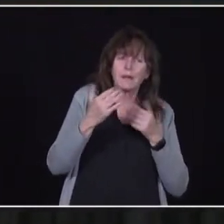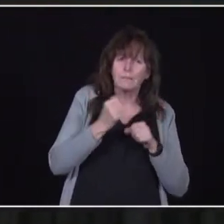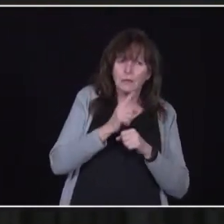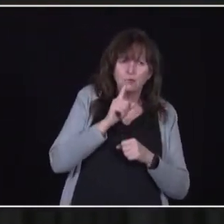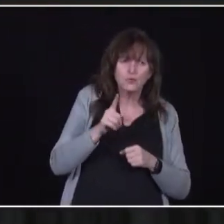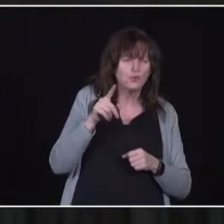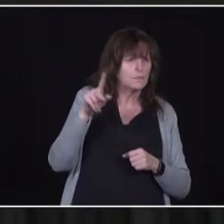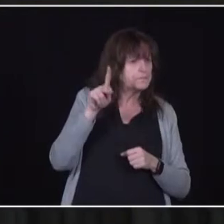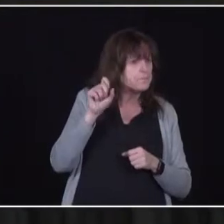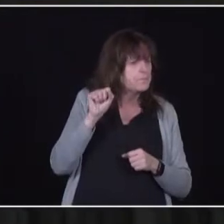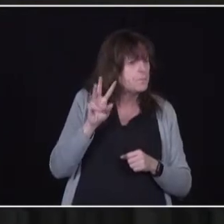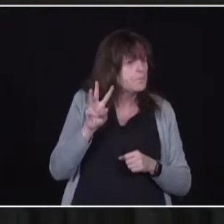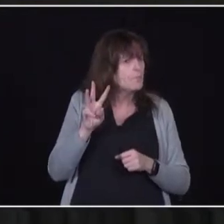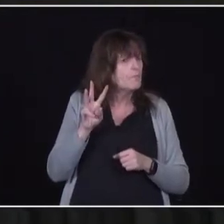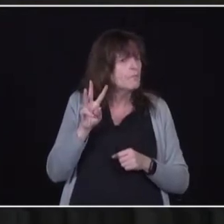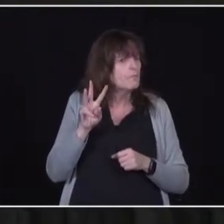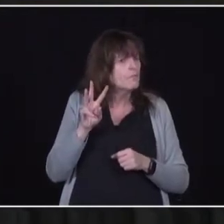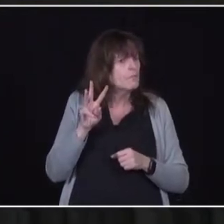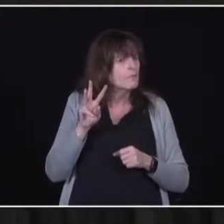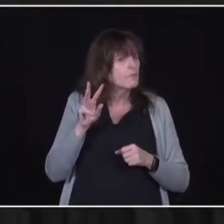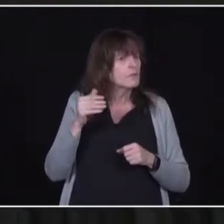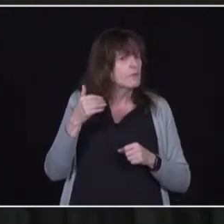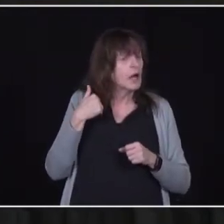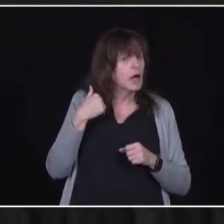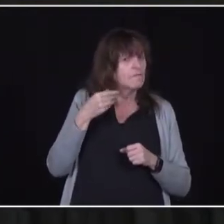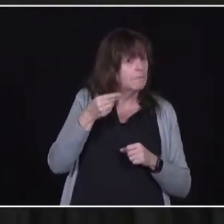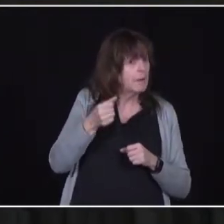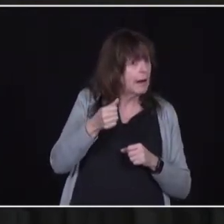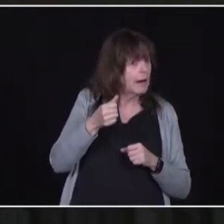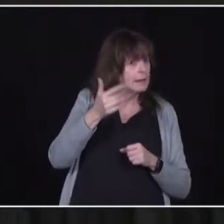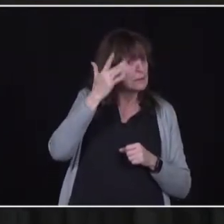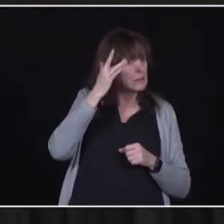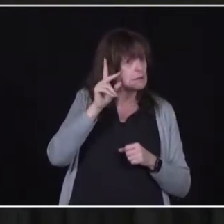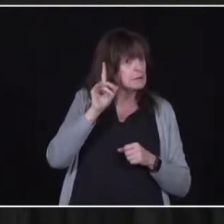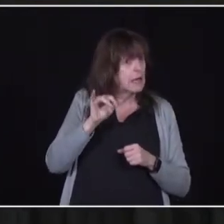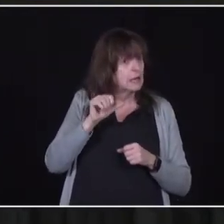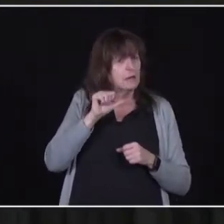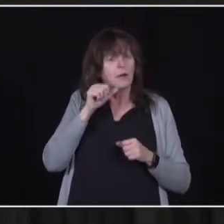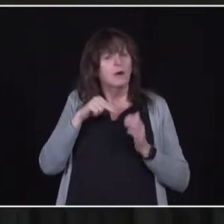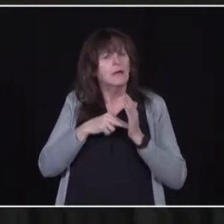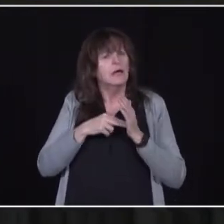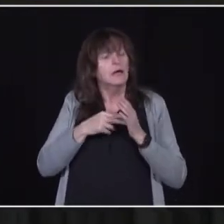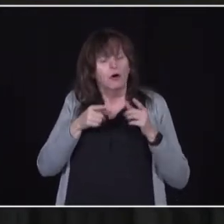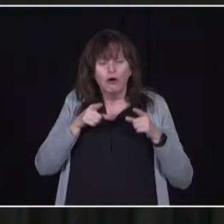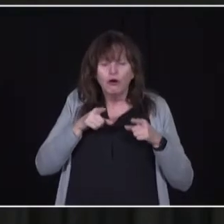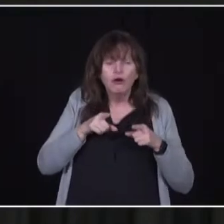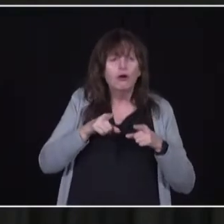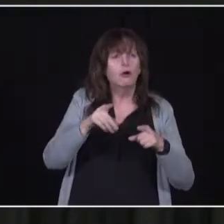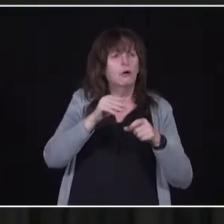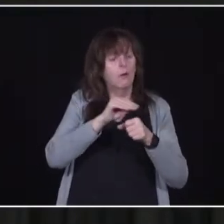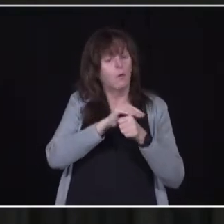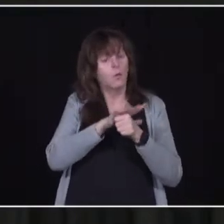Will you ensure PSW's have paid sick days? I don't mean just during COVID,